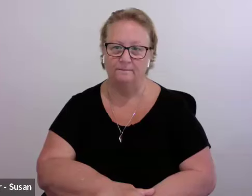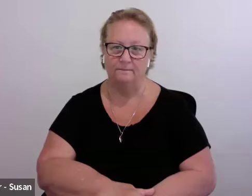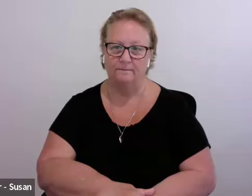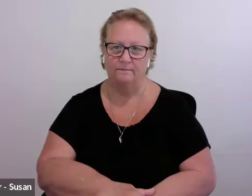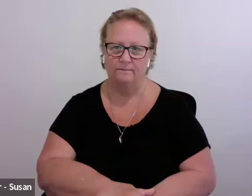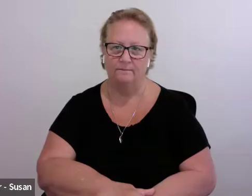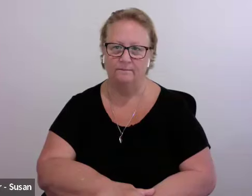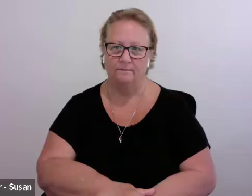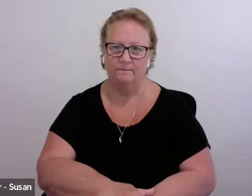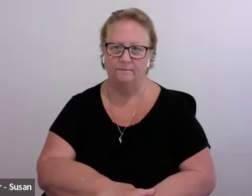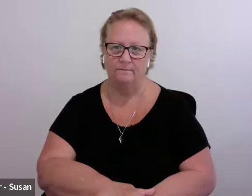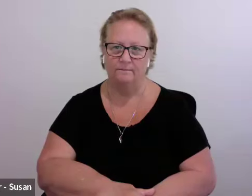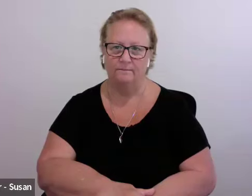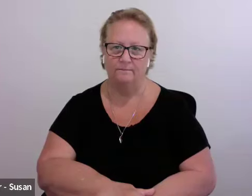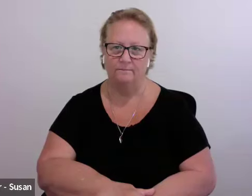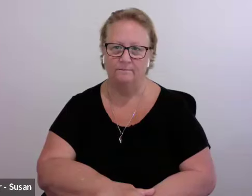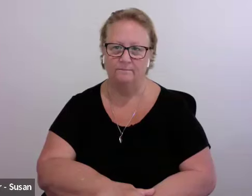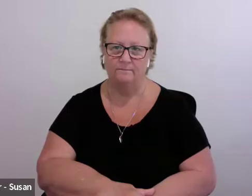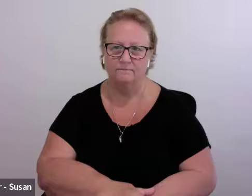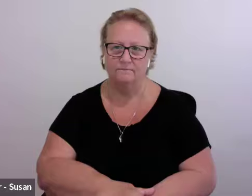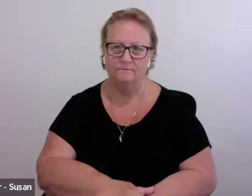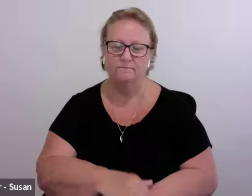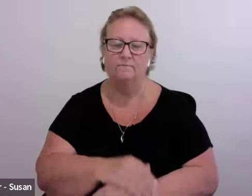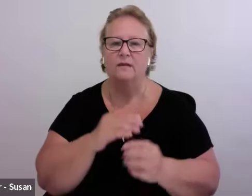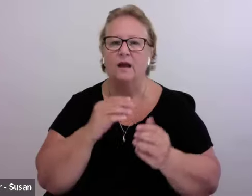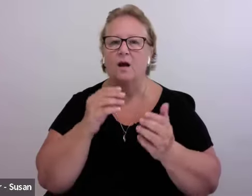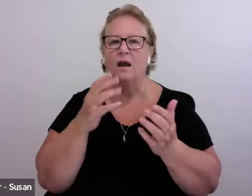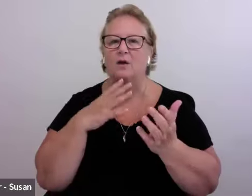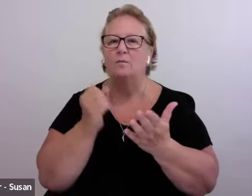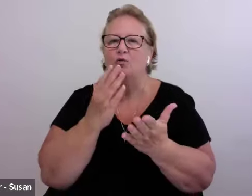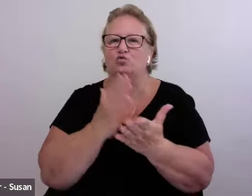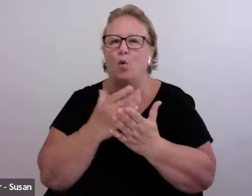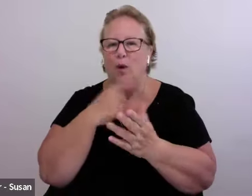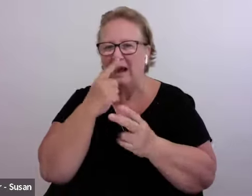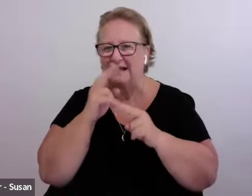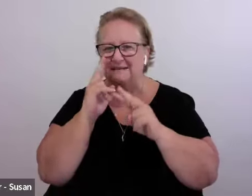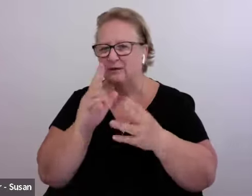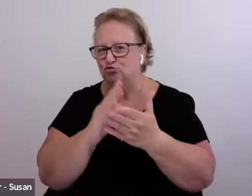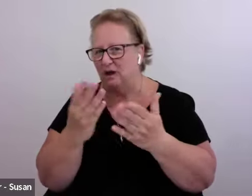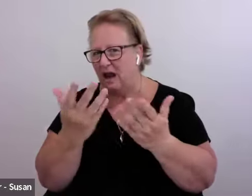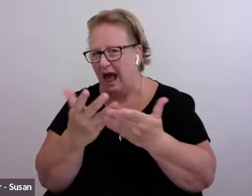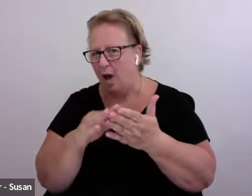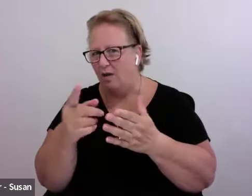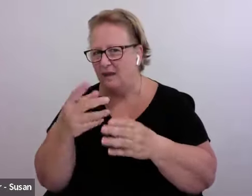It really is about making sure that